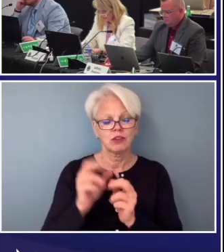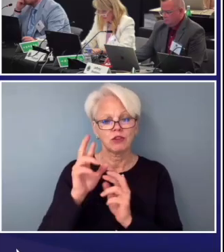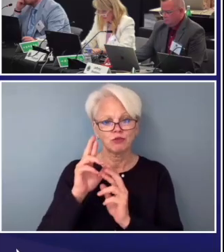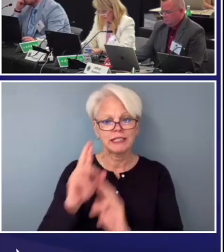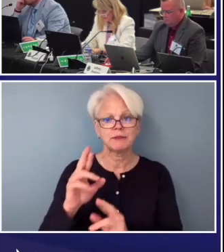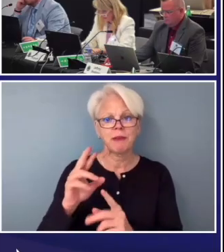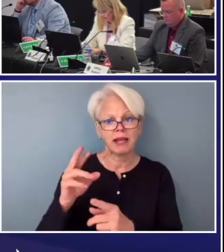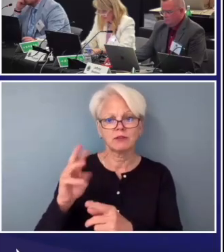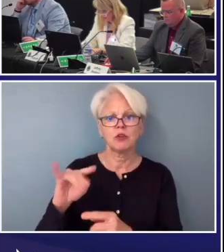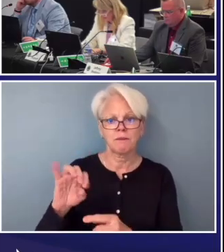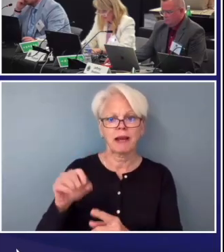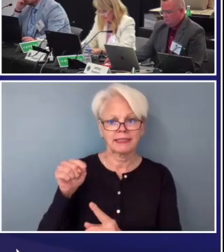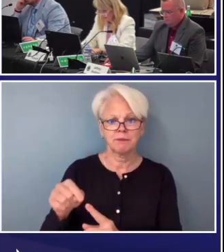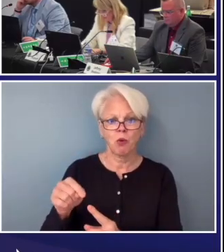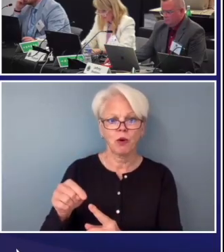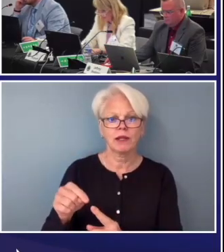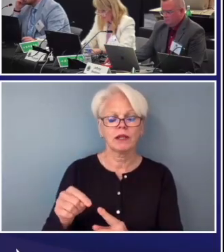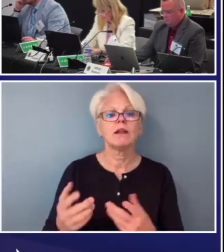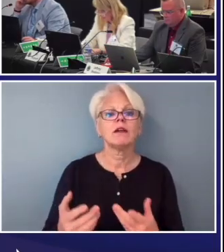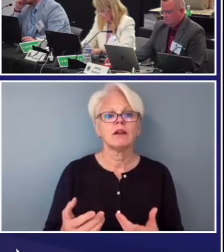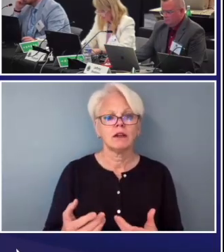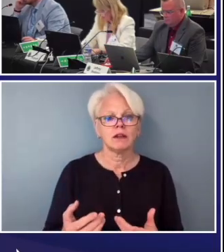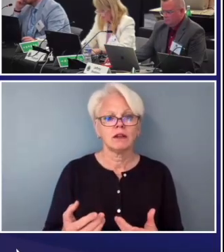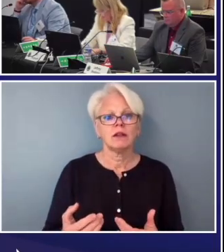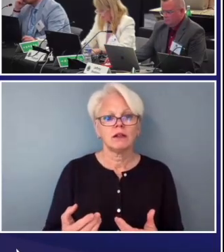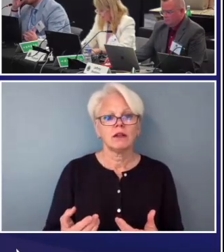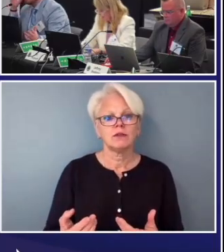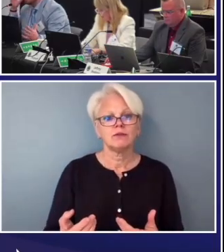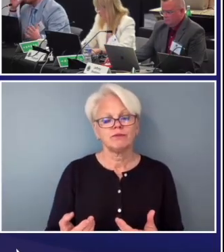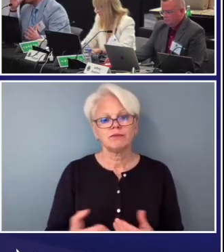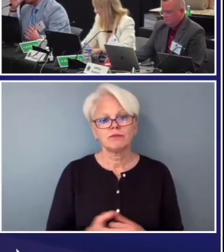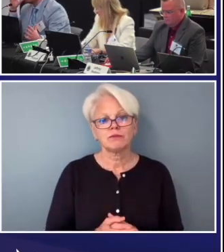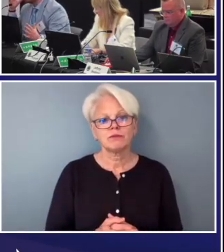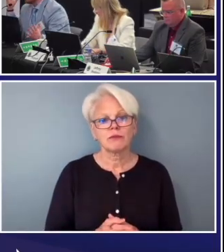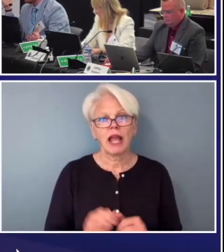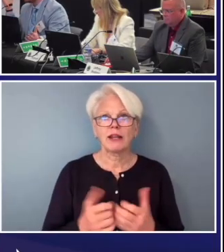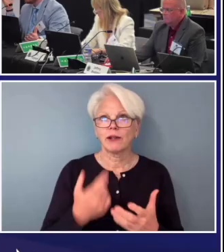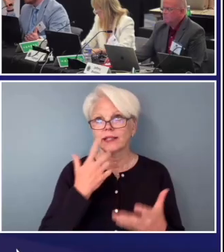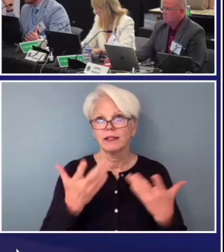Um, there are also a certain amount of, um, I don't know how to put it native or in-house credits that you have